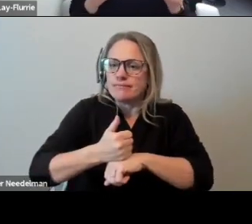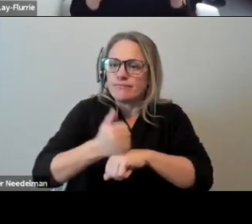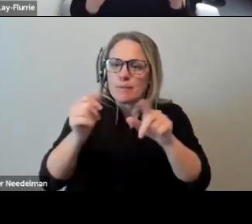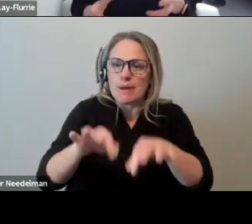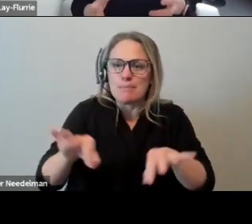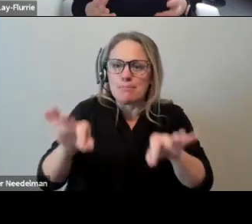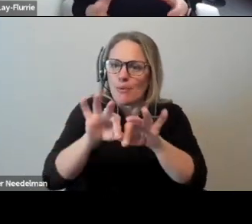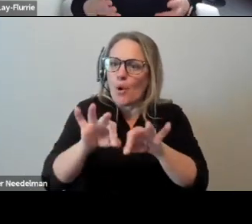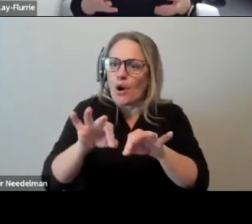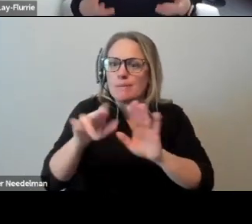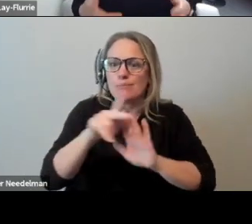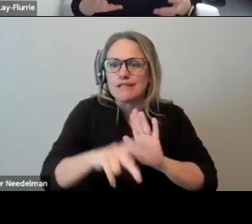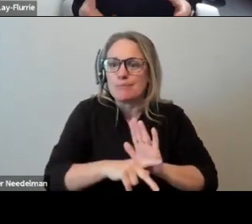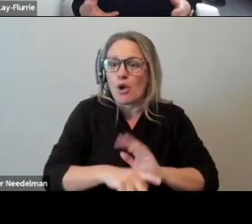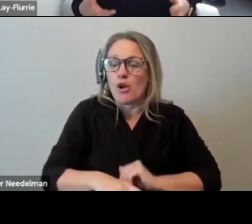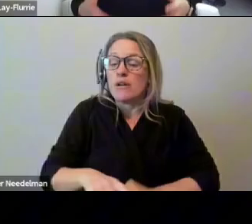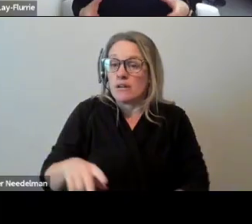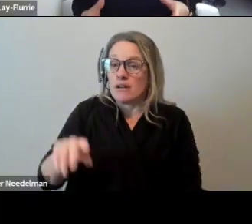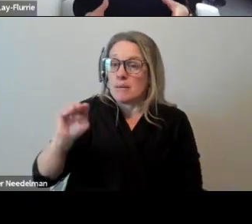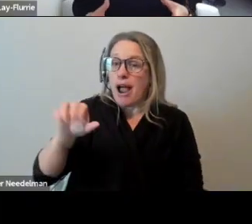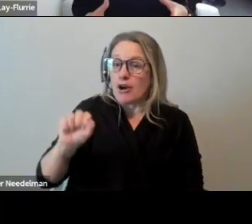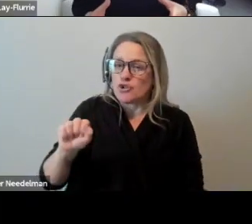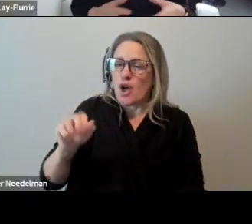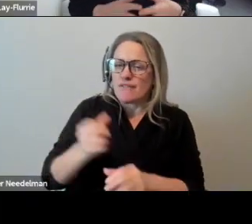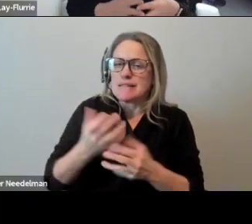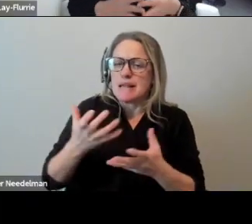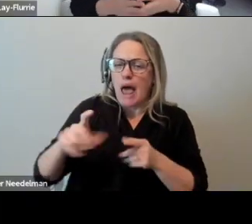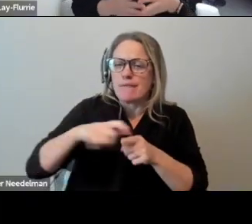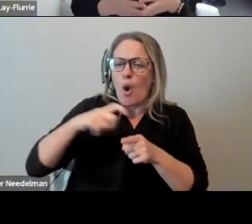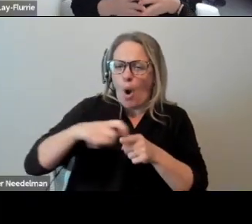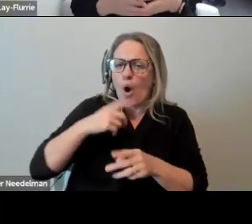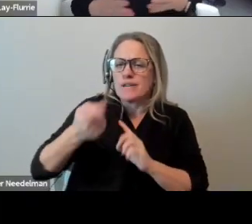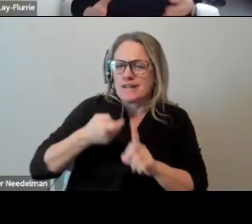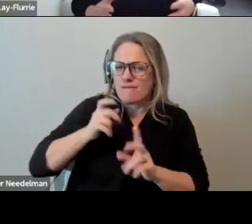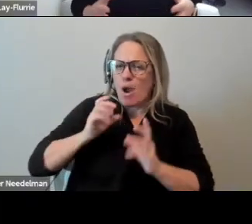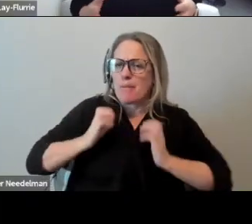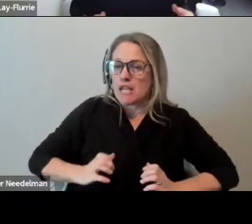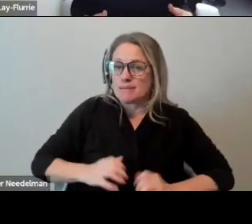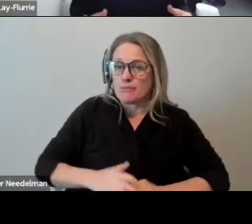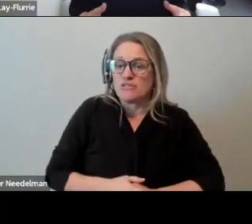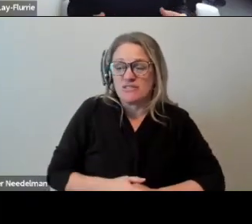that Microsoft receives a lot of calls from customers. In fact, it receives hundreds of thousands